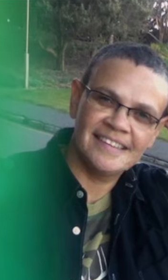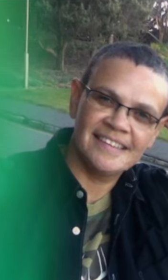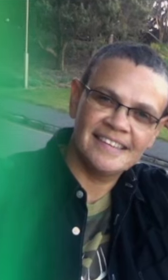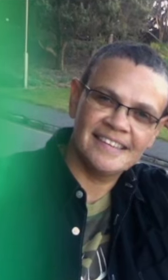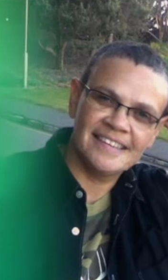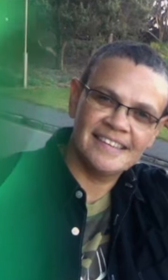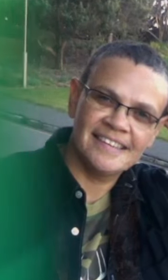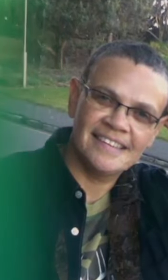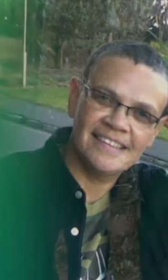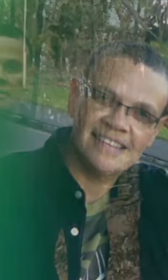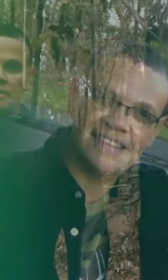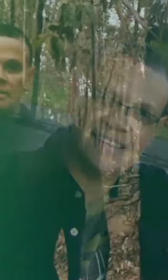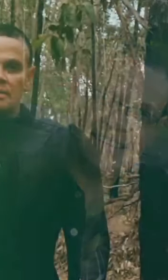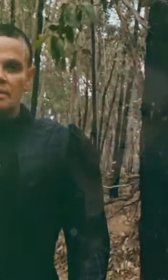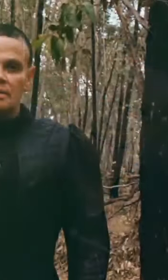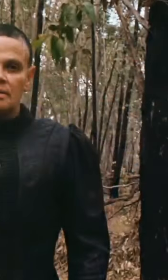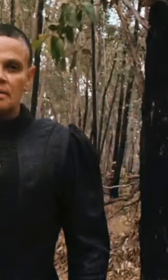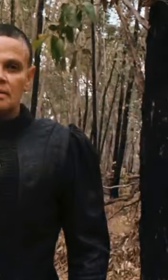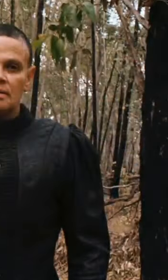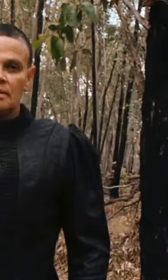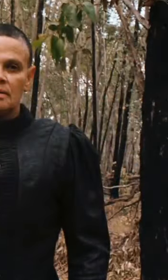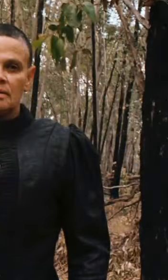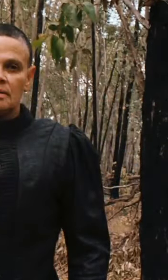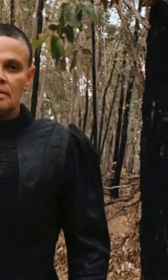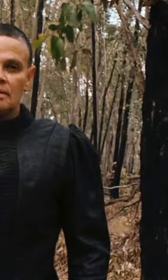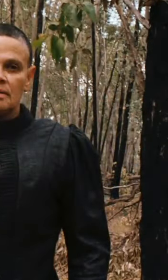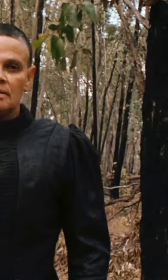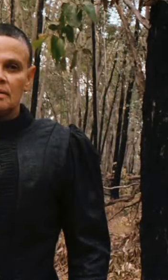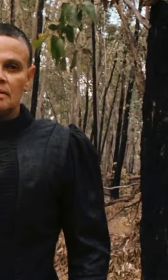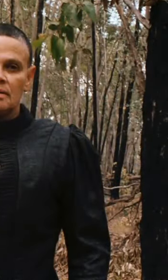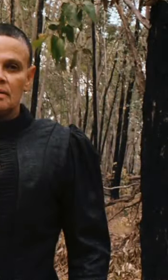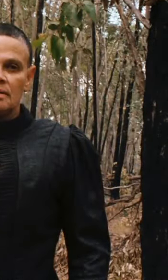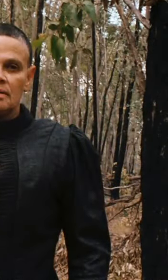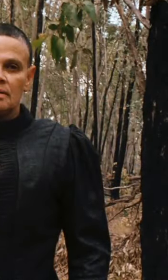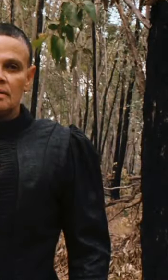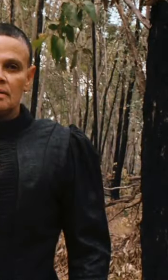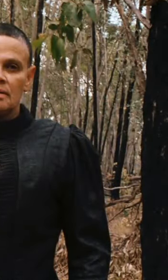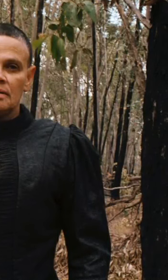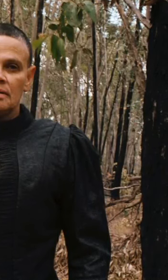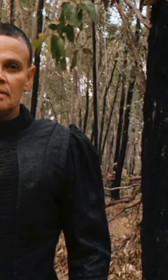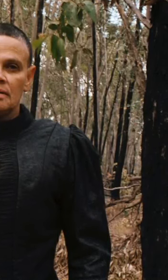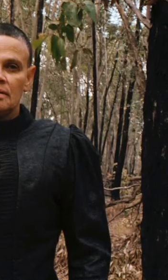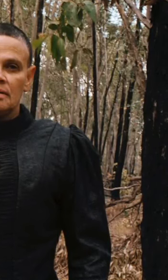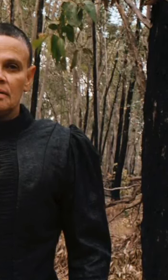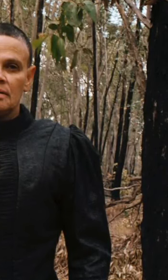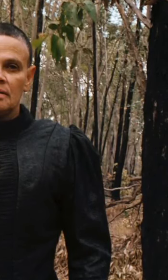Rea is a Gamilaraay, Weilwan, Birpie artist from New South Wales.